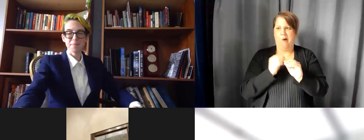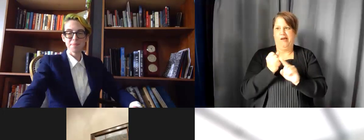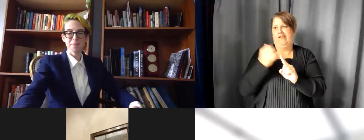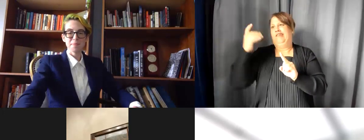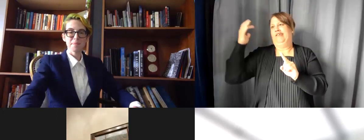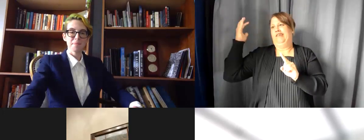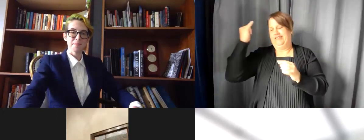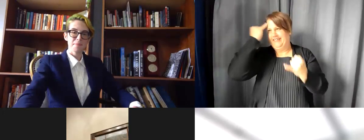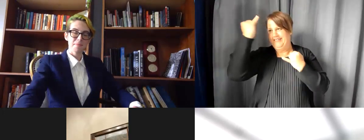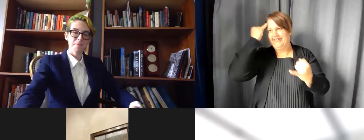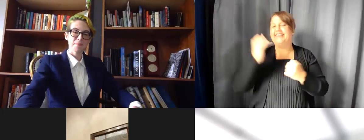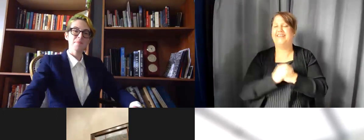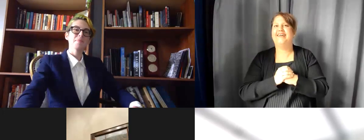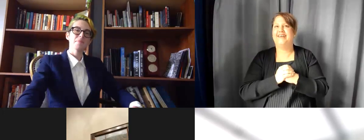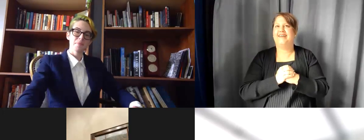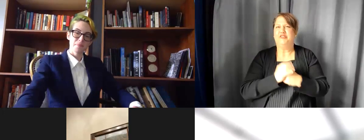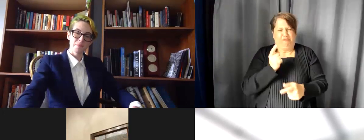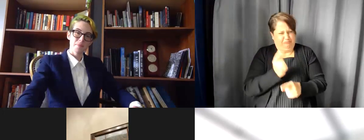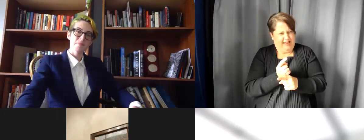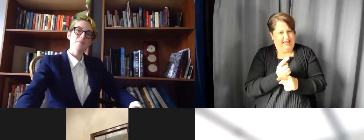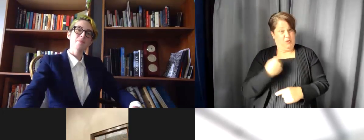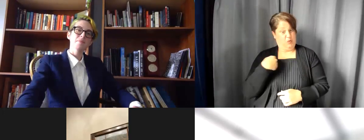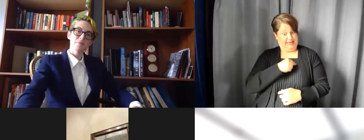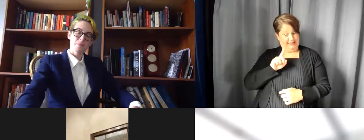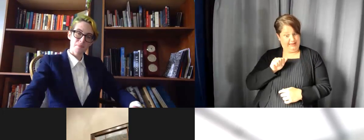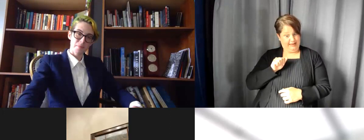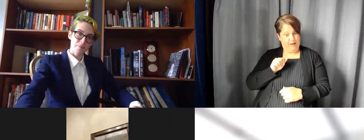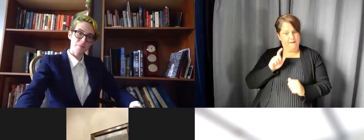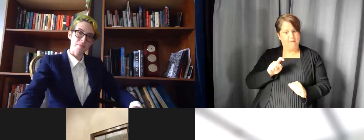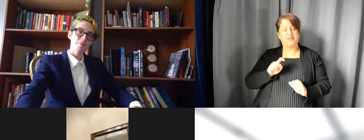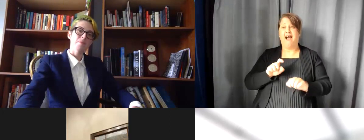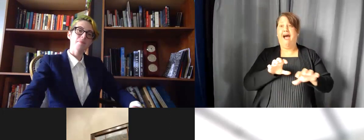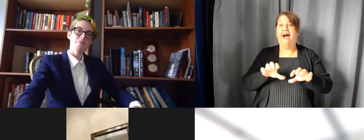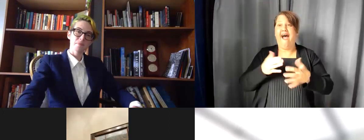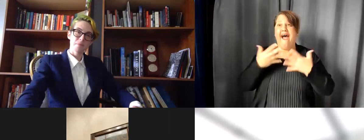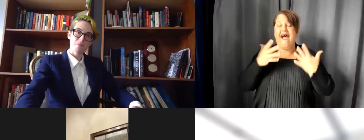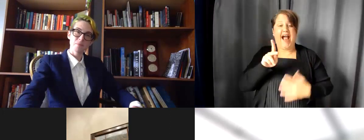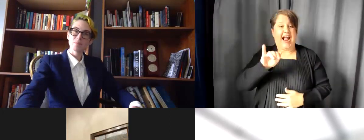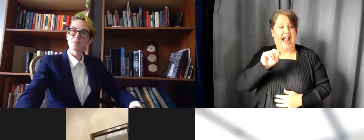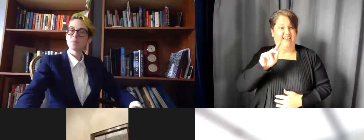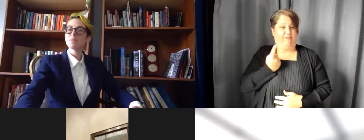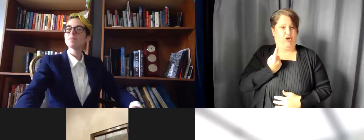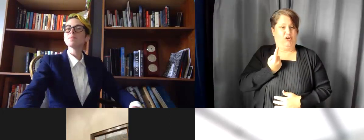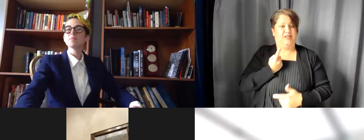Jordan Radford: we have to be kind to other people so that they can grace us with their